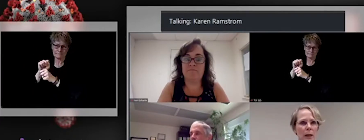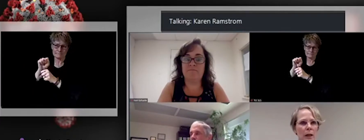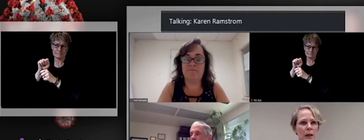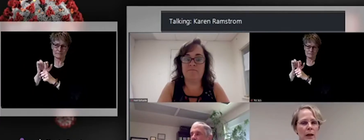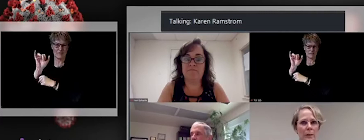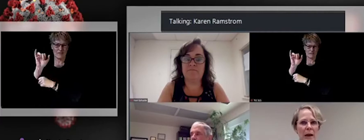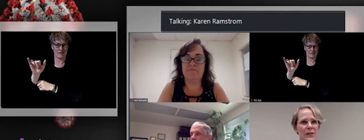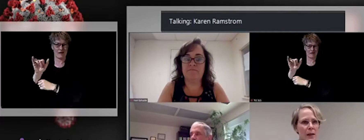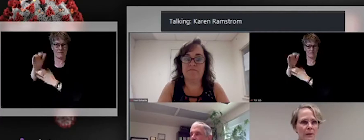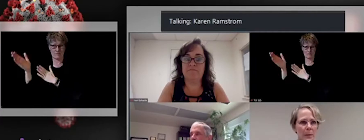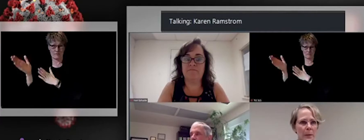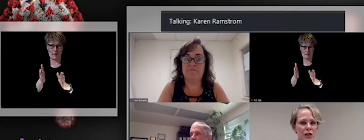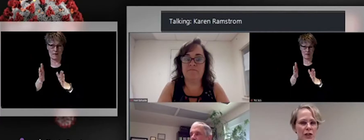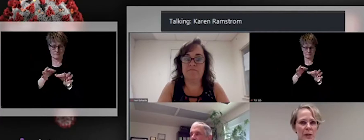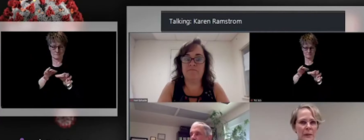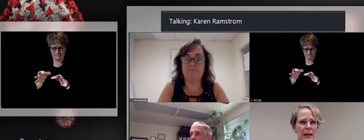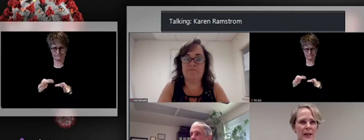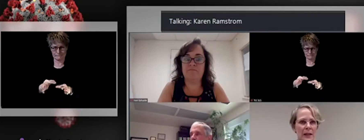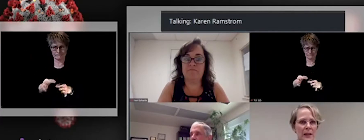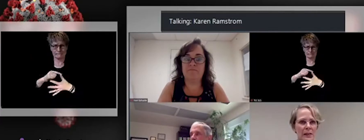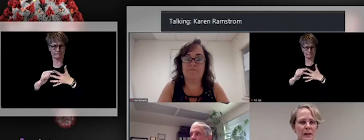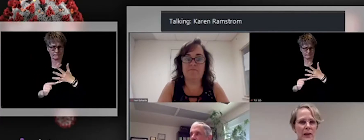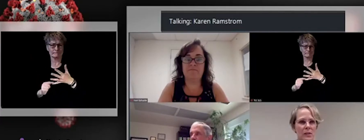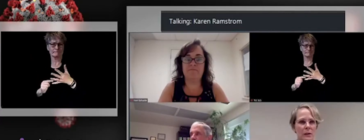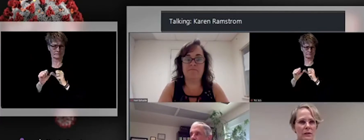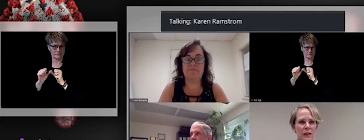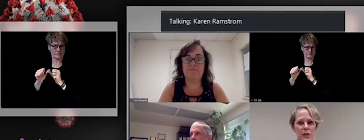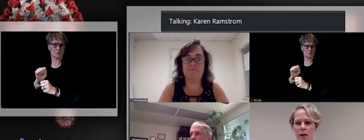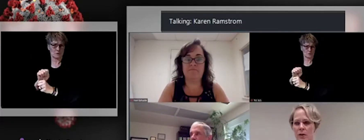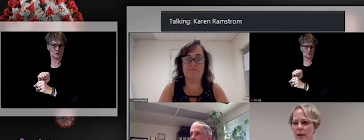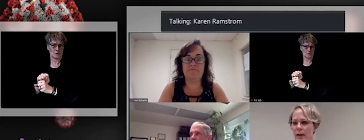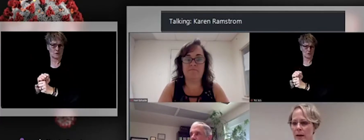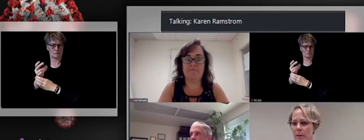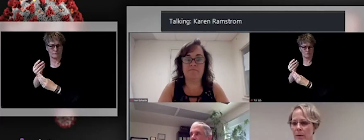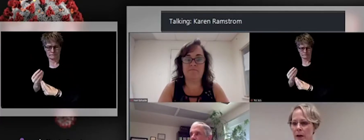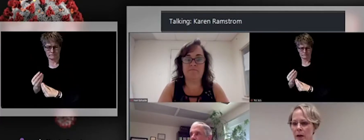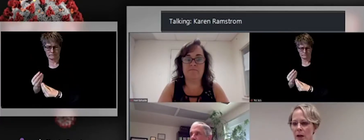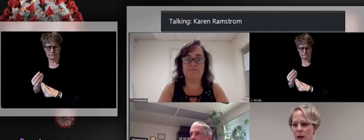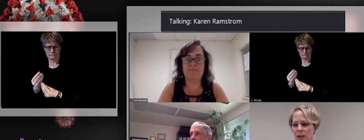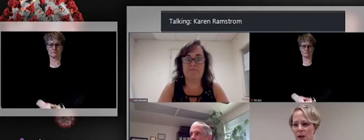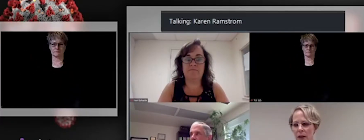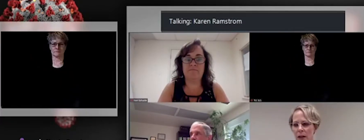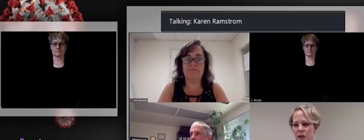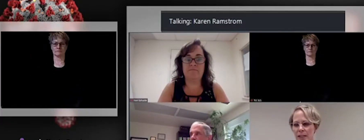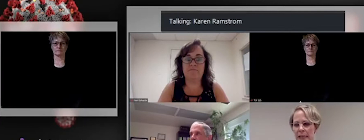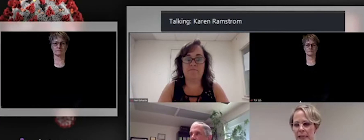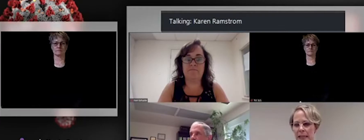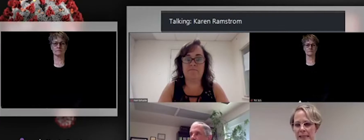We have some information, but I think some of that still being fleshed out. So, our understanding